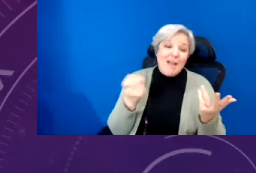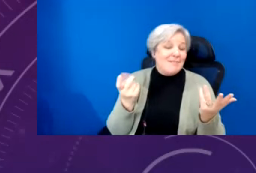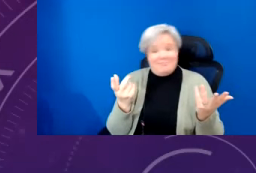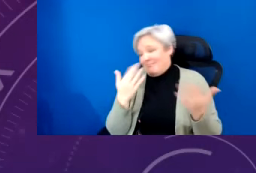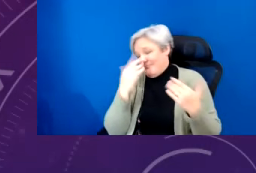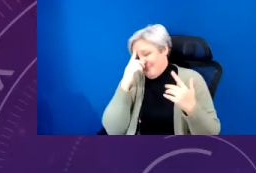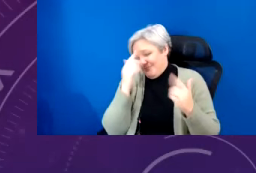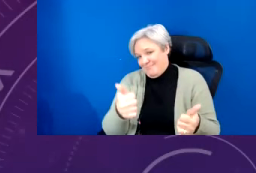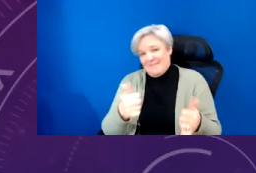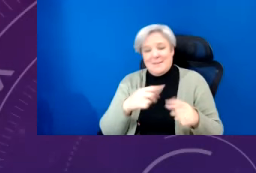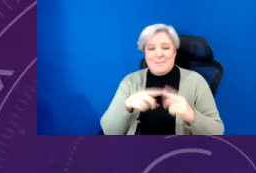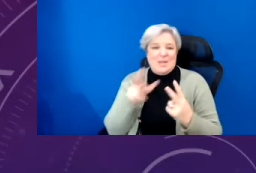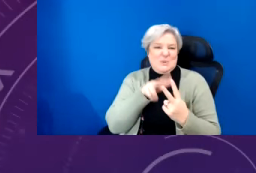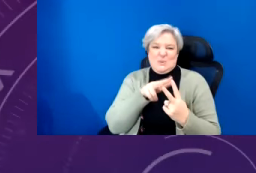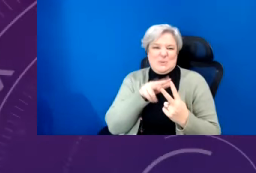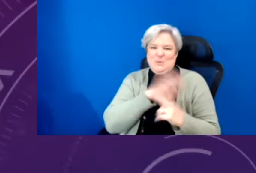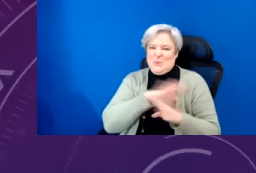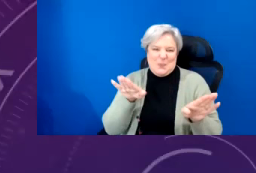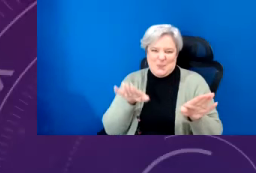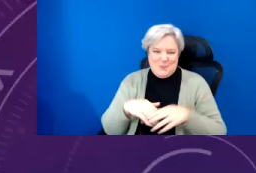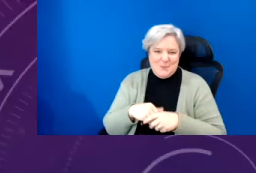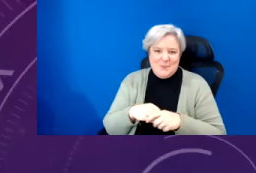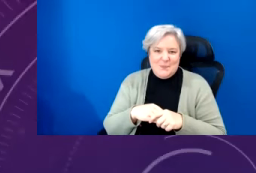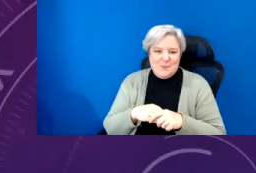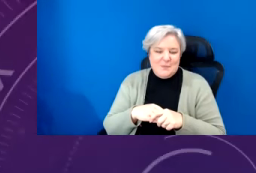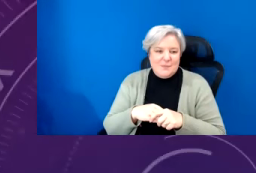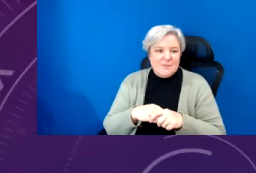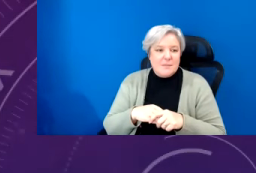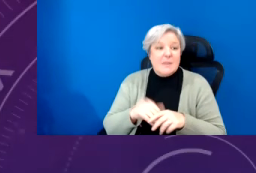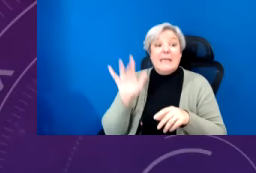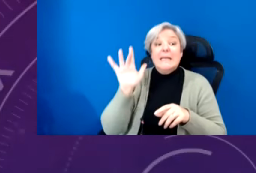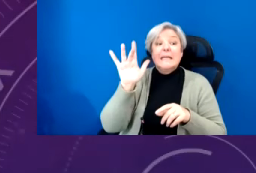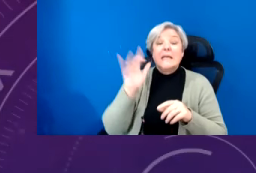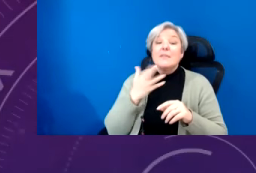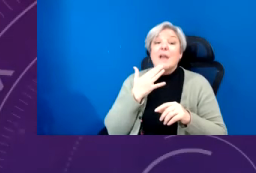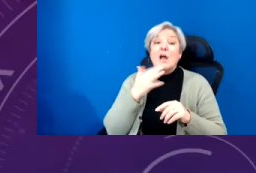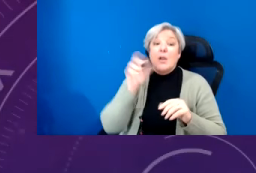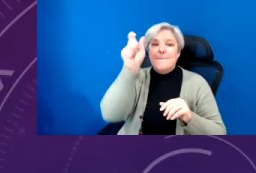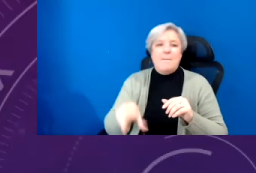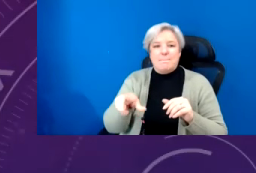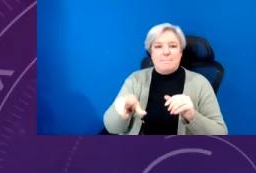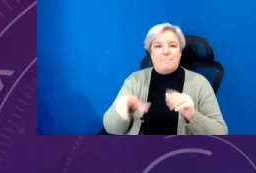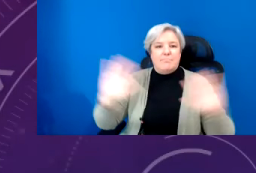If you like blue, you can use blue or you simply click on it, click on the color, and that will highlight that whole column